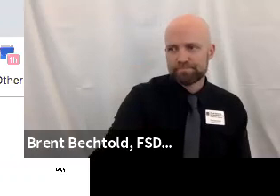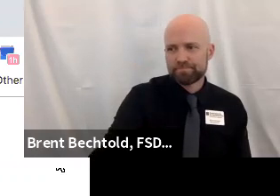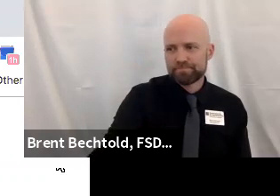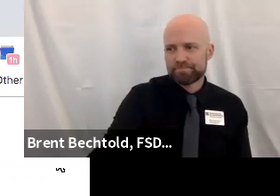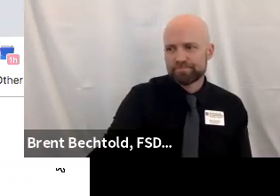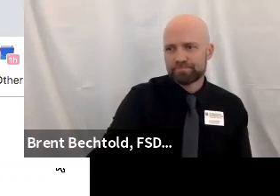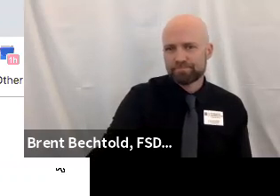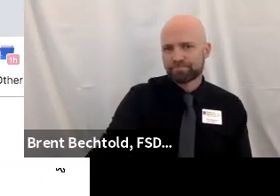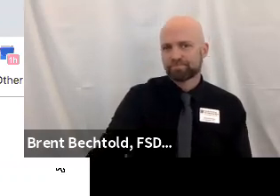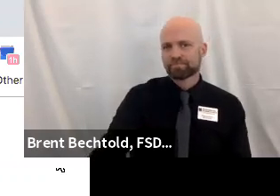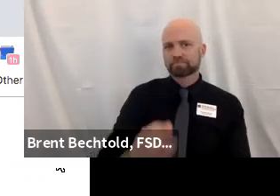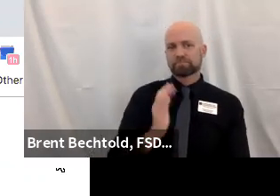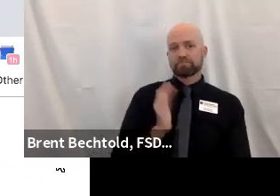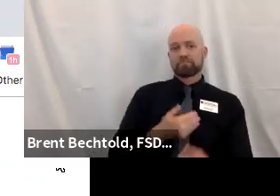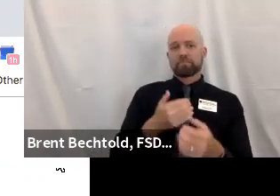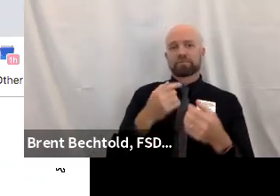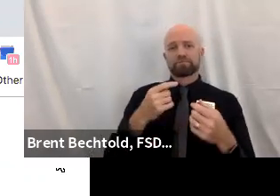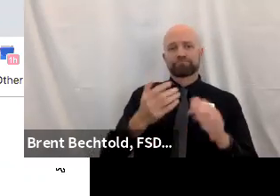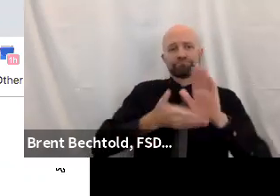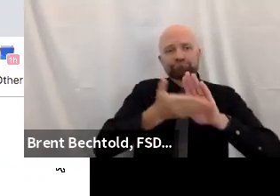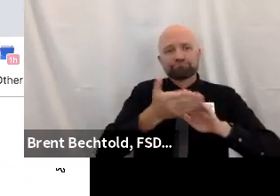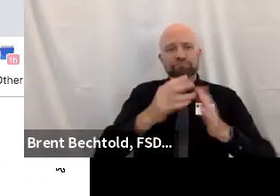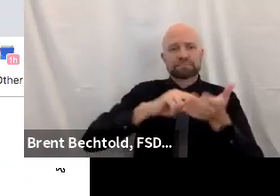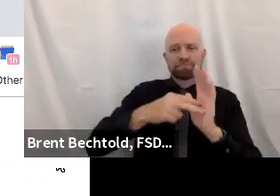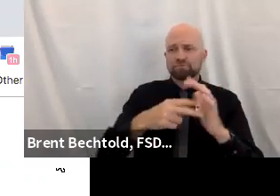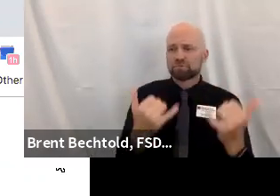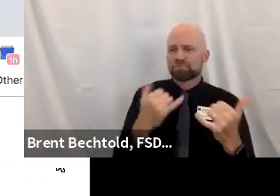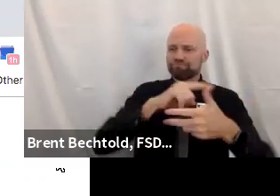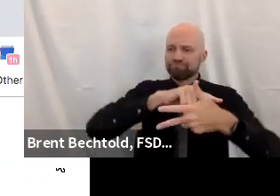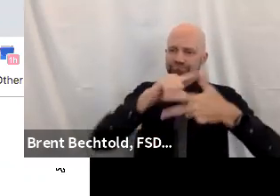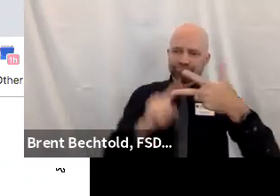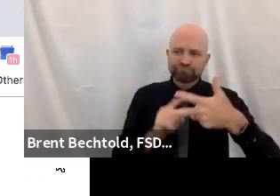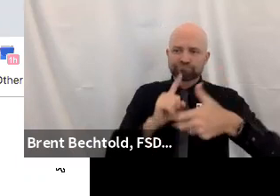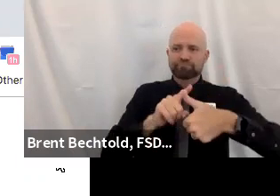like you to keep in mind as we go through our discussion.